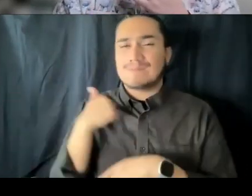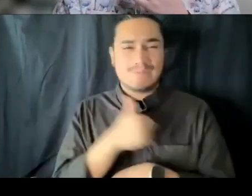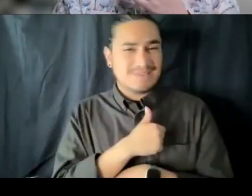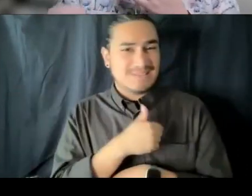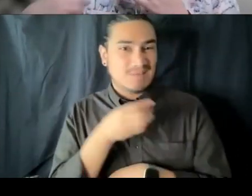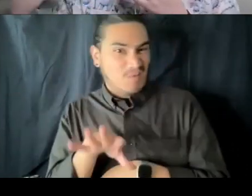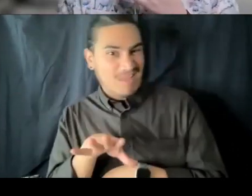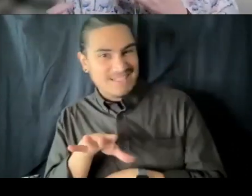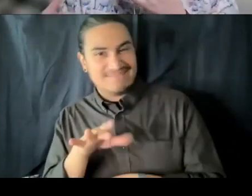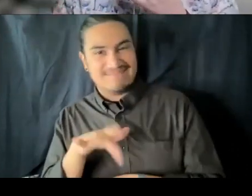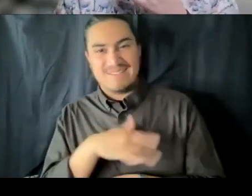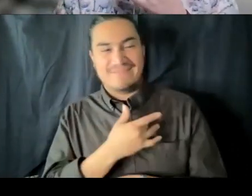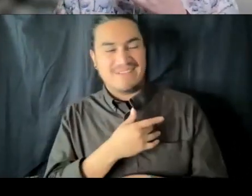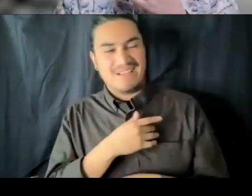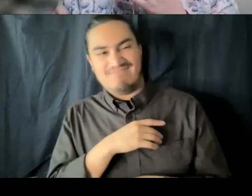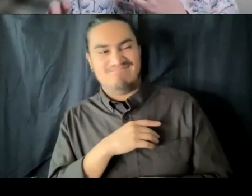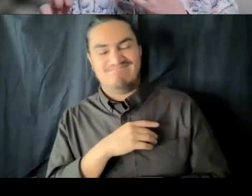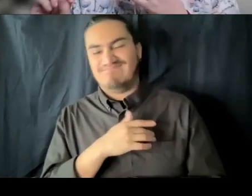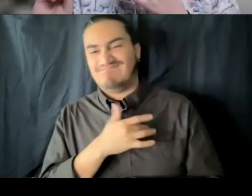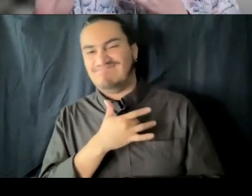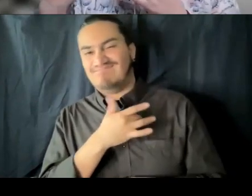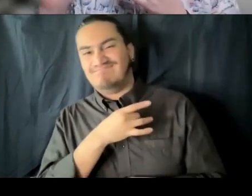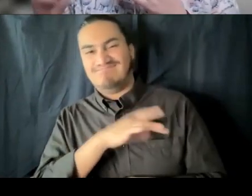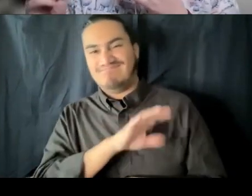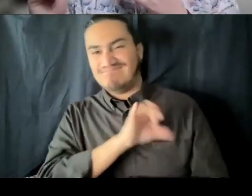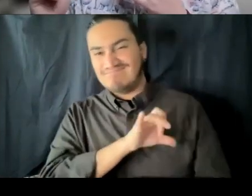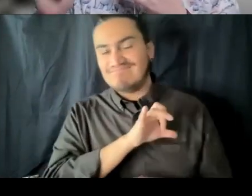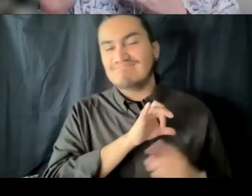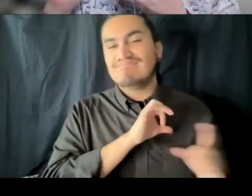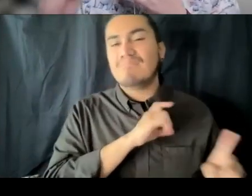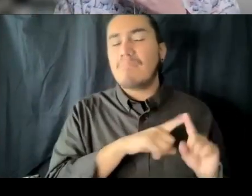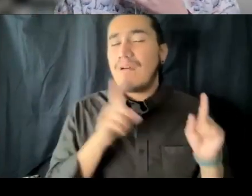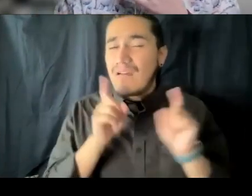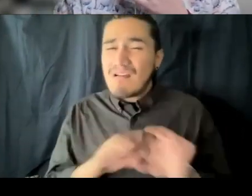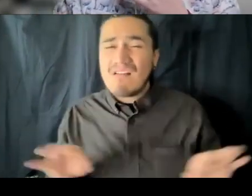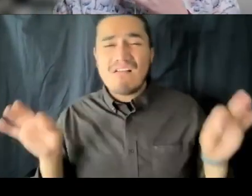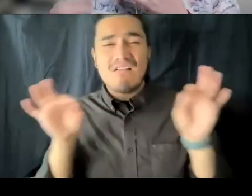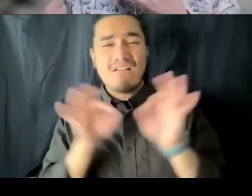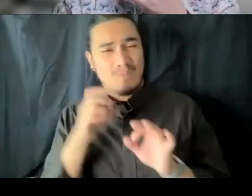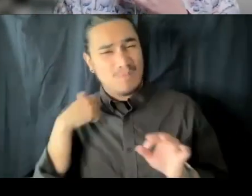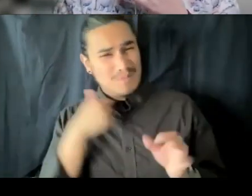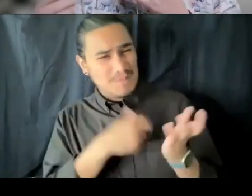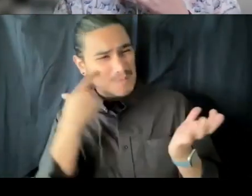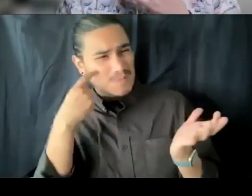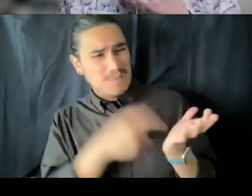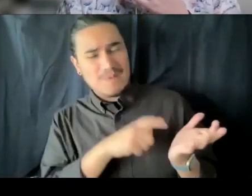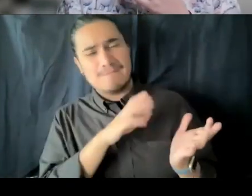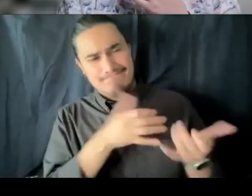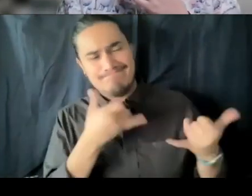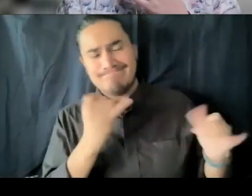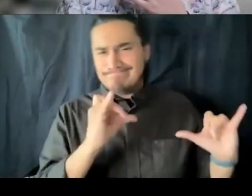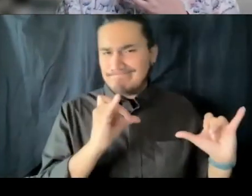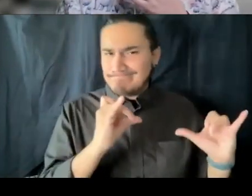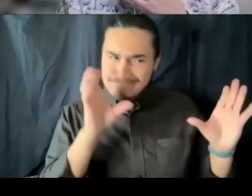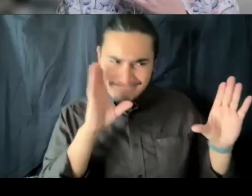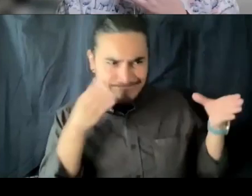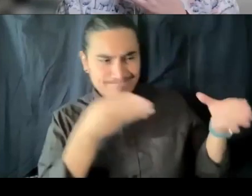And so it's really important that we notice the stereotypes and biases that we have